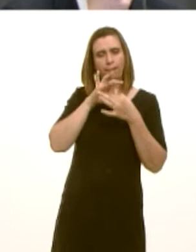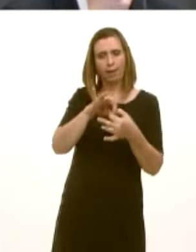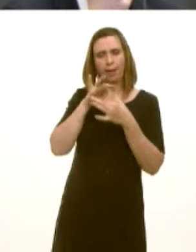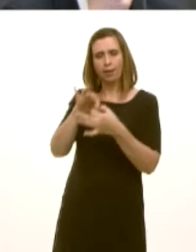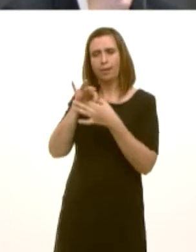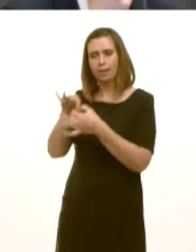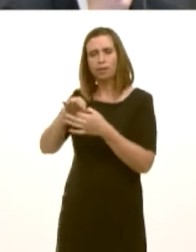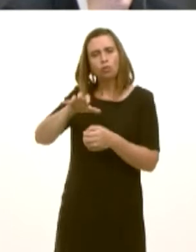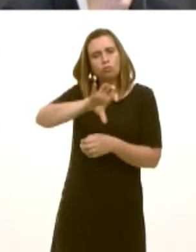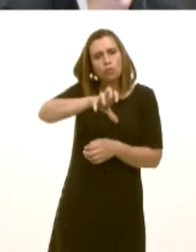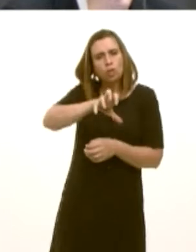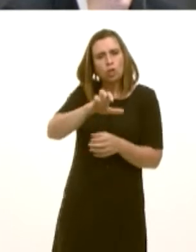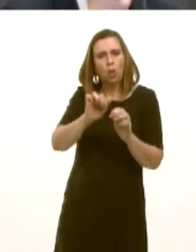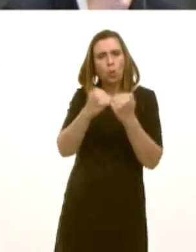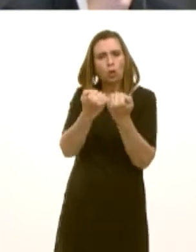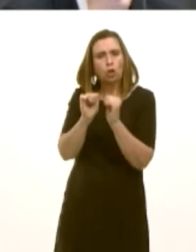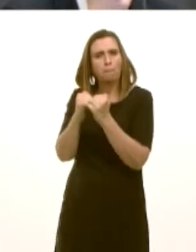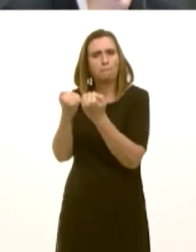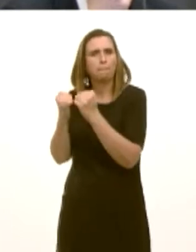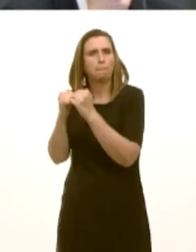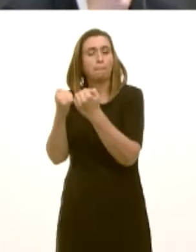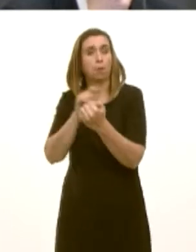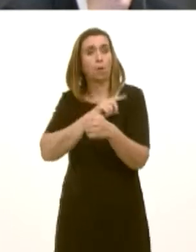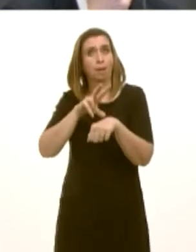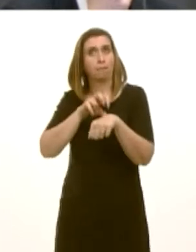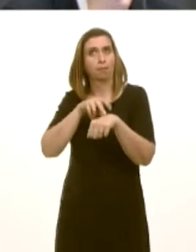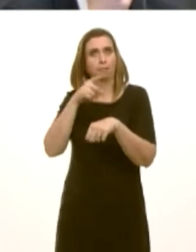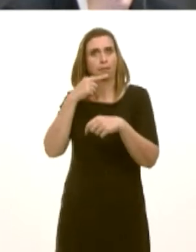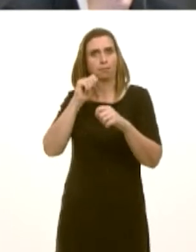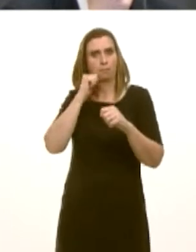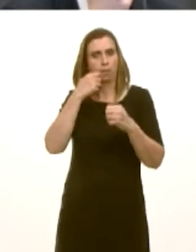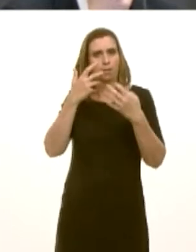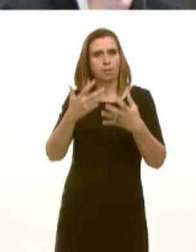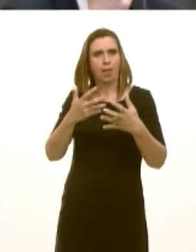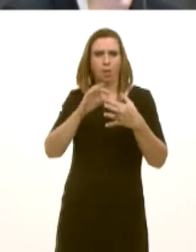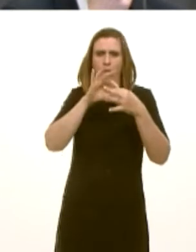Air Service says it will now carry out to engage forces and commissioners to better